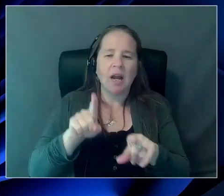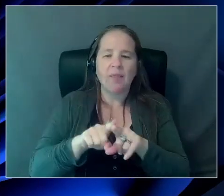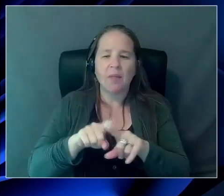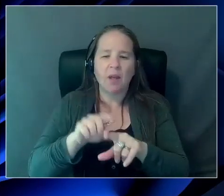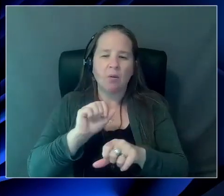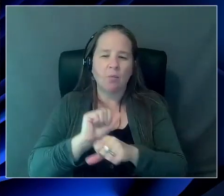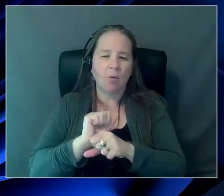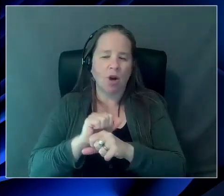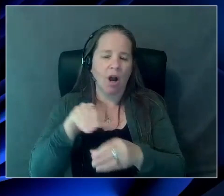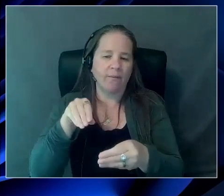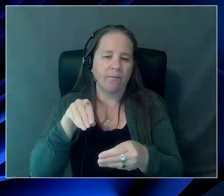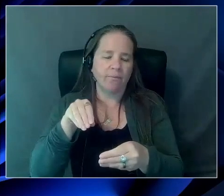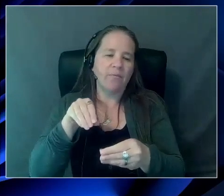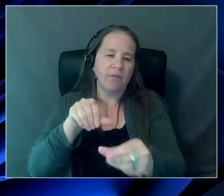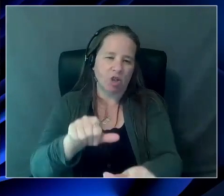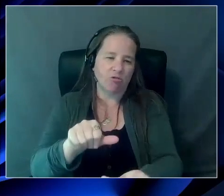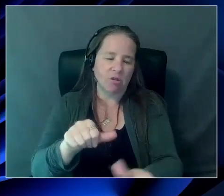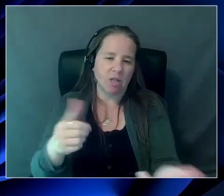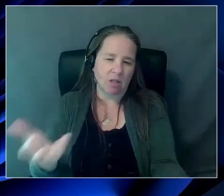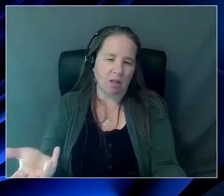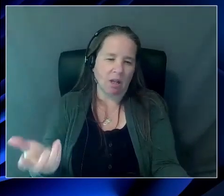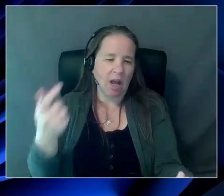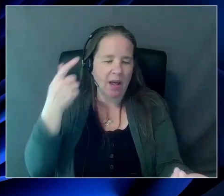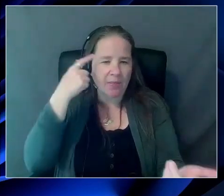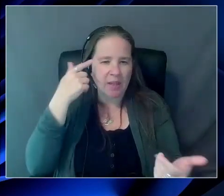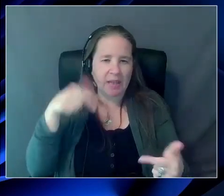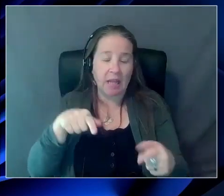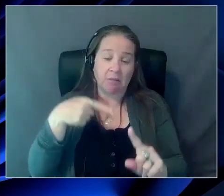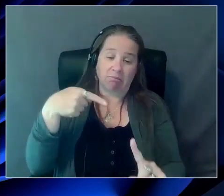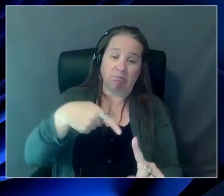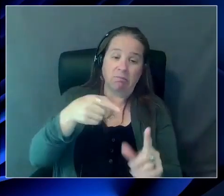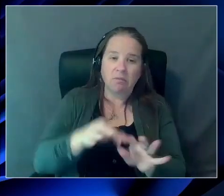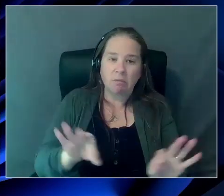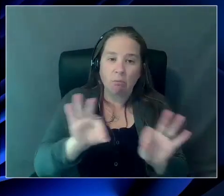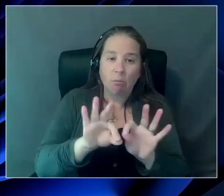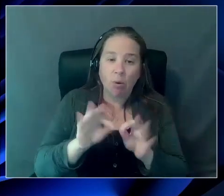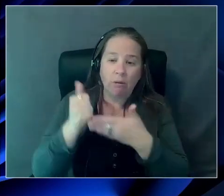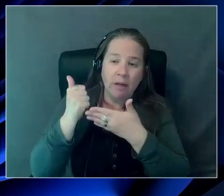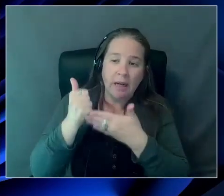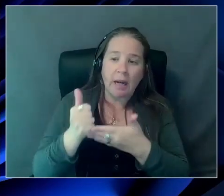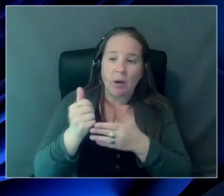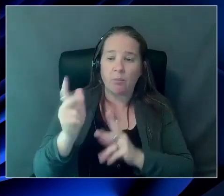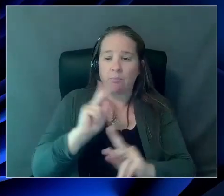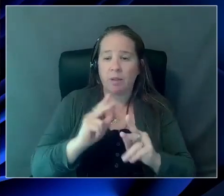So we believe that as just a cornerstone to really helping people use and